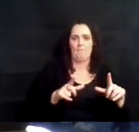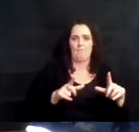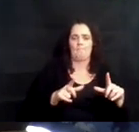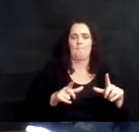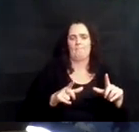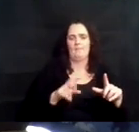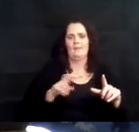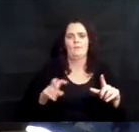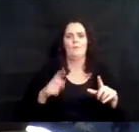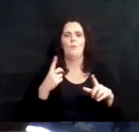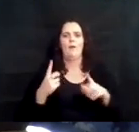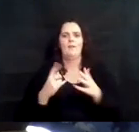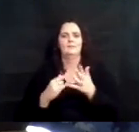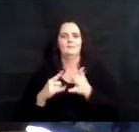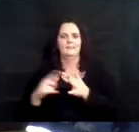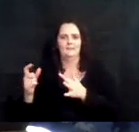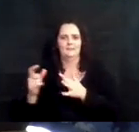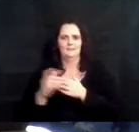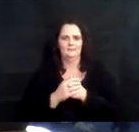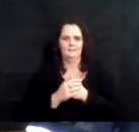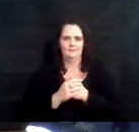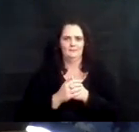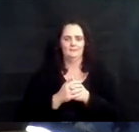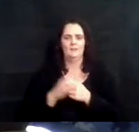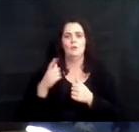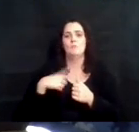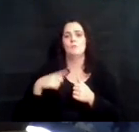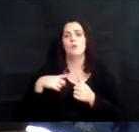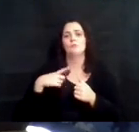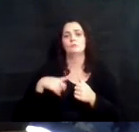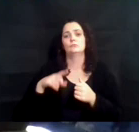Once you hit about 10 to 12 frames per second, the human eye ceases to be able